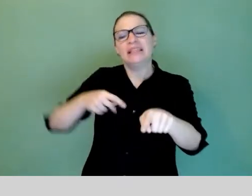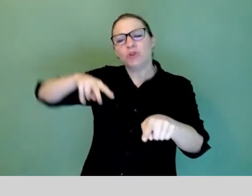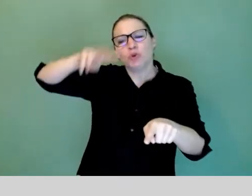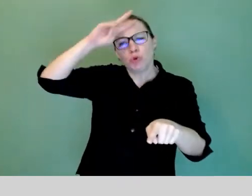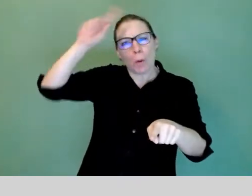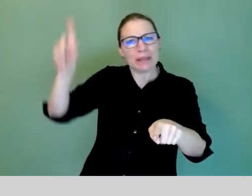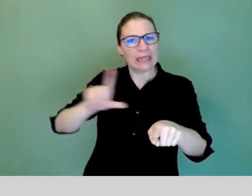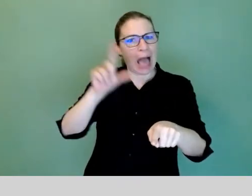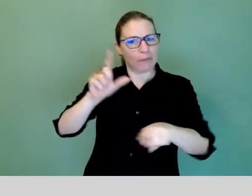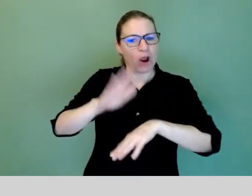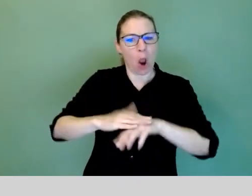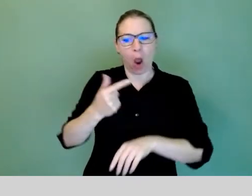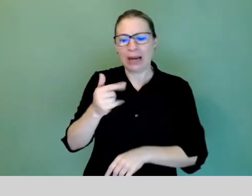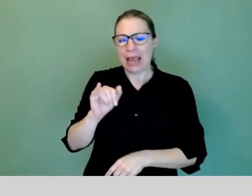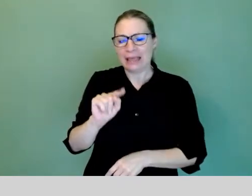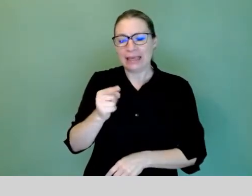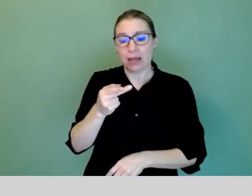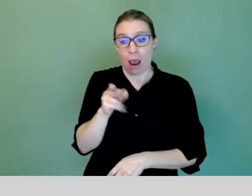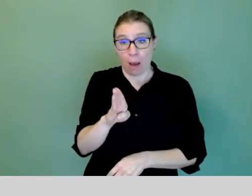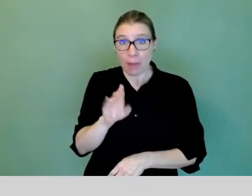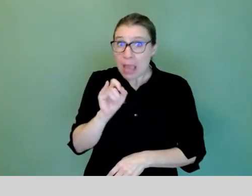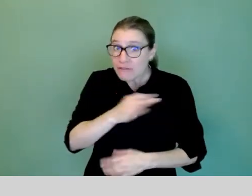If you enjoyed this, I recommend you check it out.